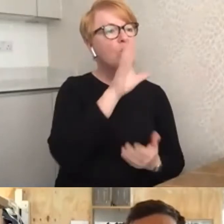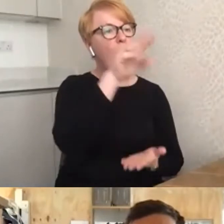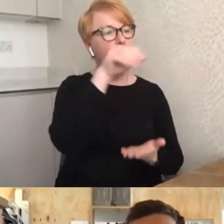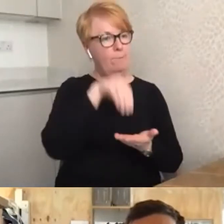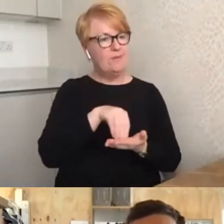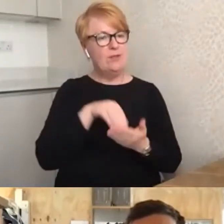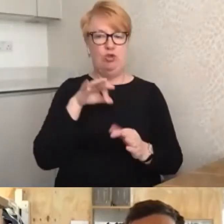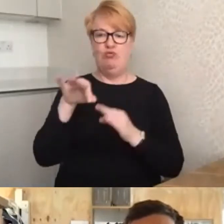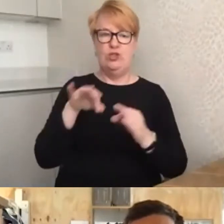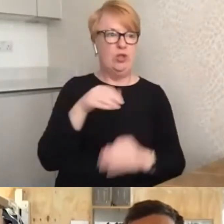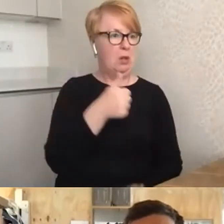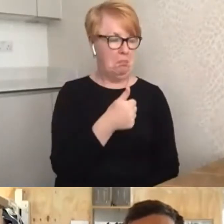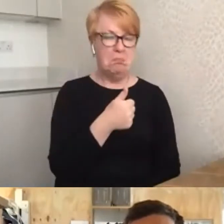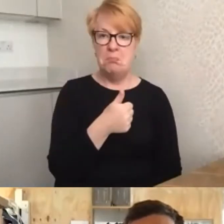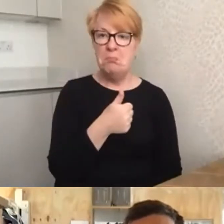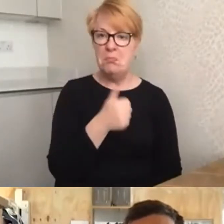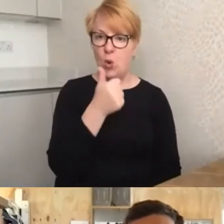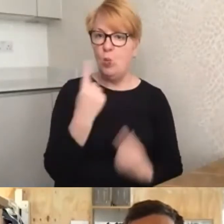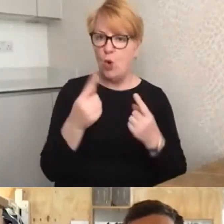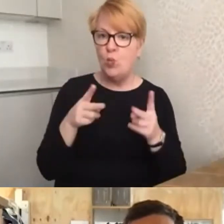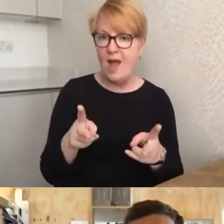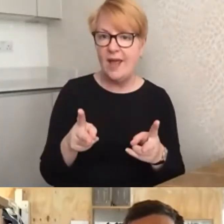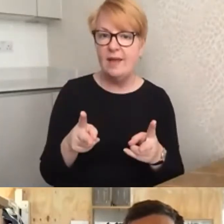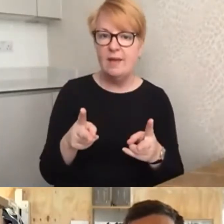That is one way that I've seen has been really helpful.